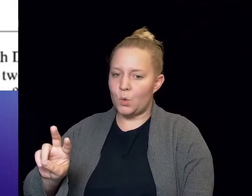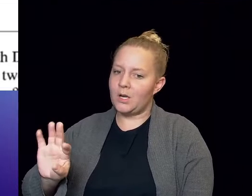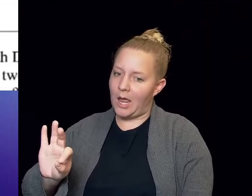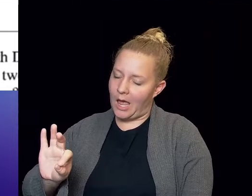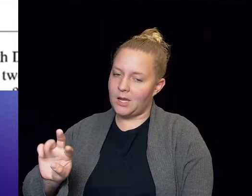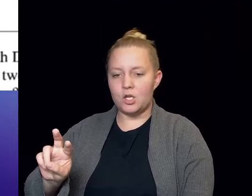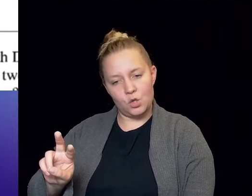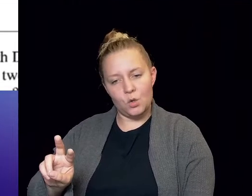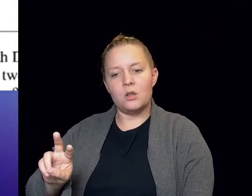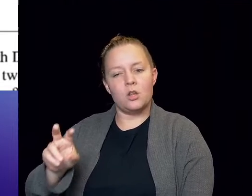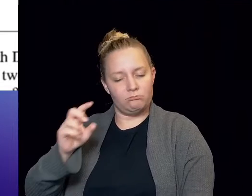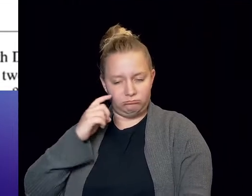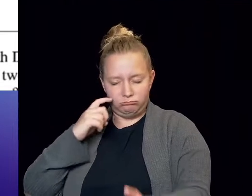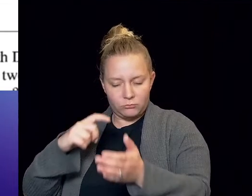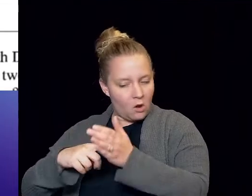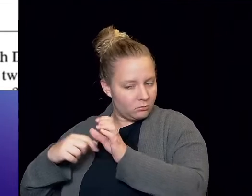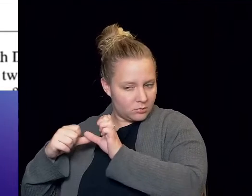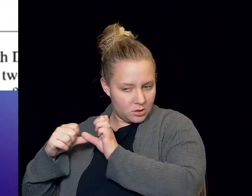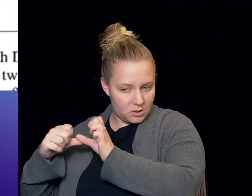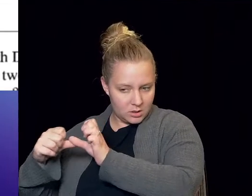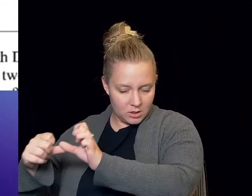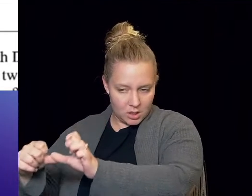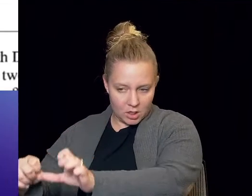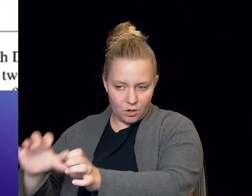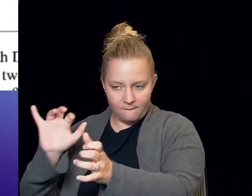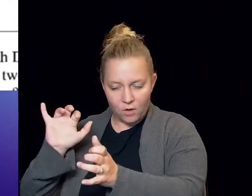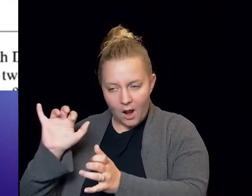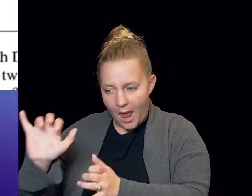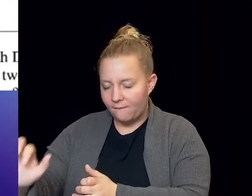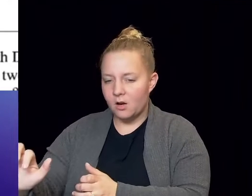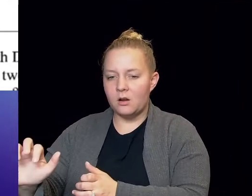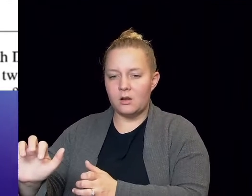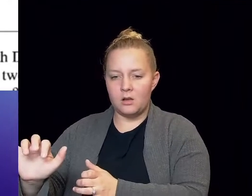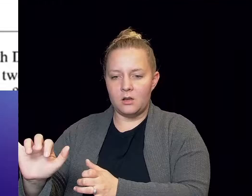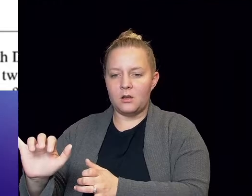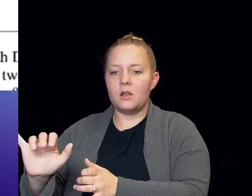Notice that that just keeps going on and on and on forever, as indicated by those decimals.